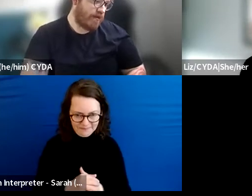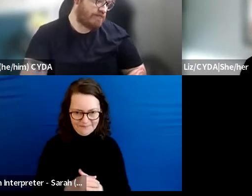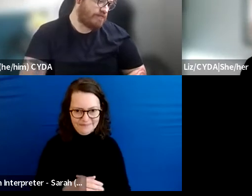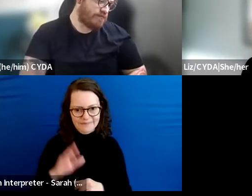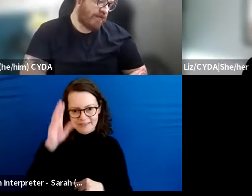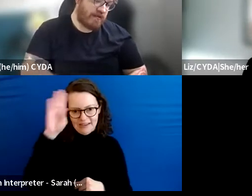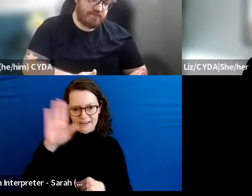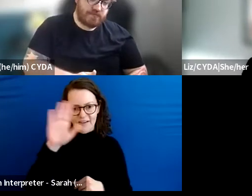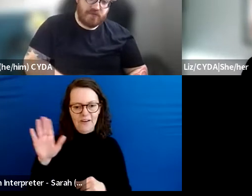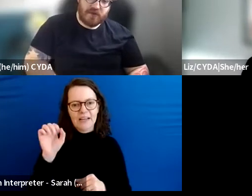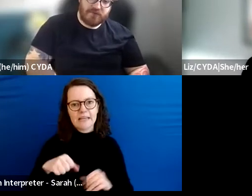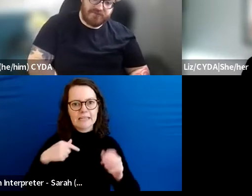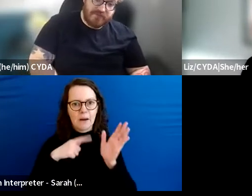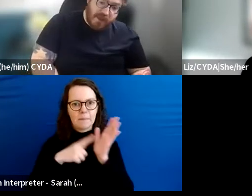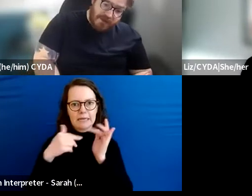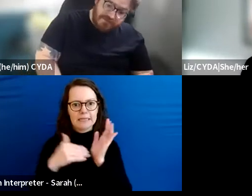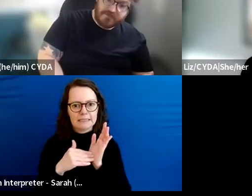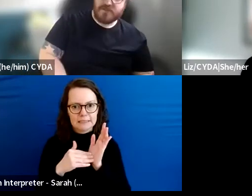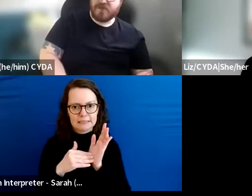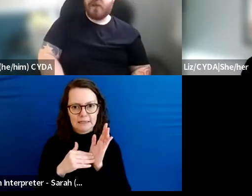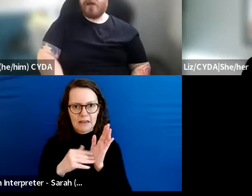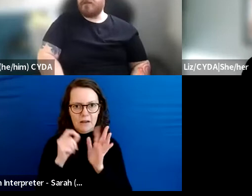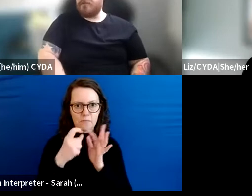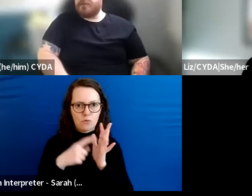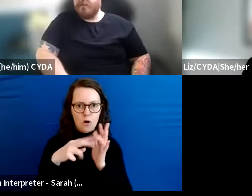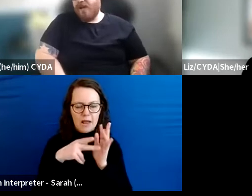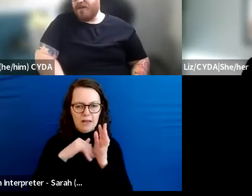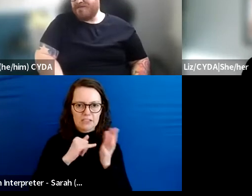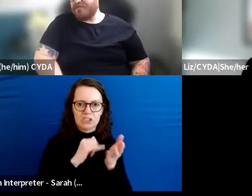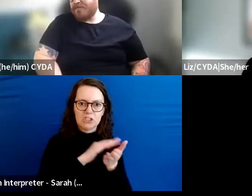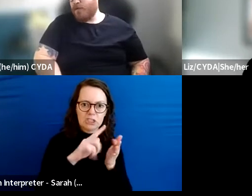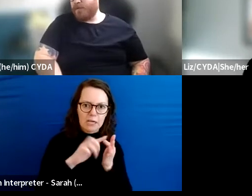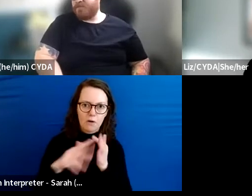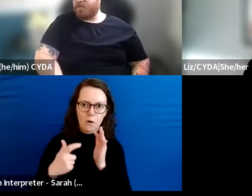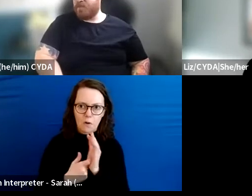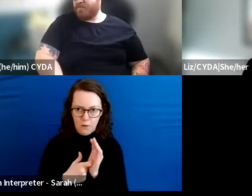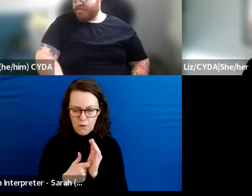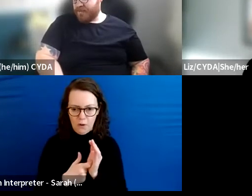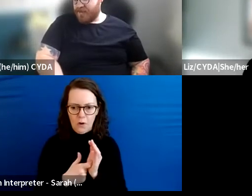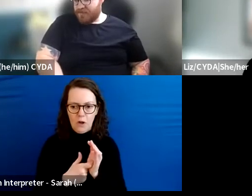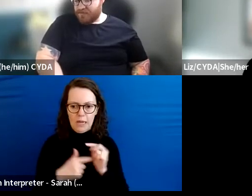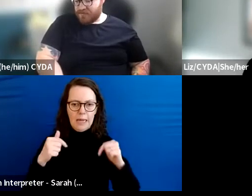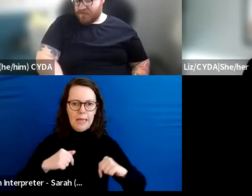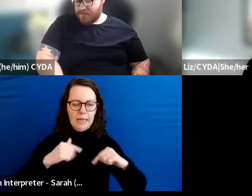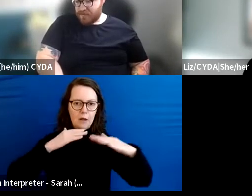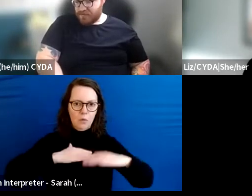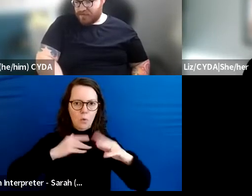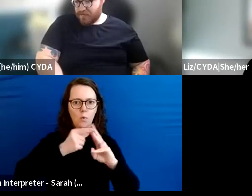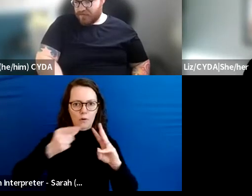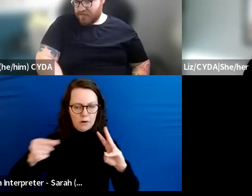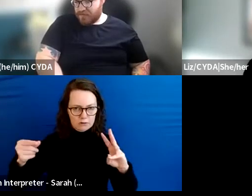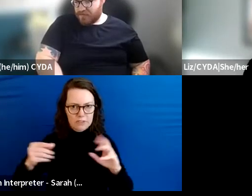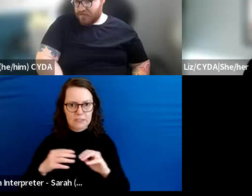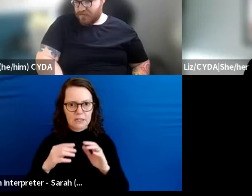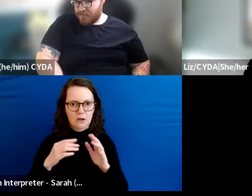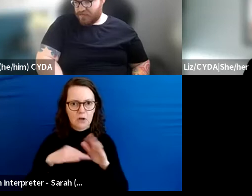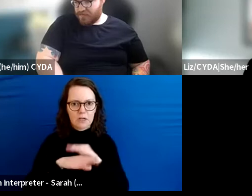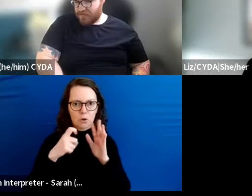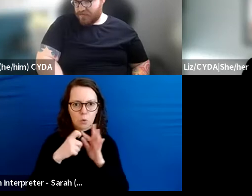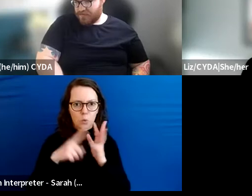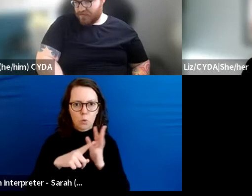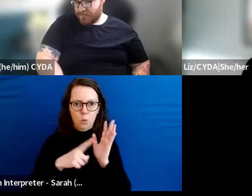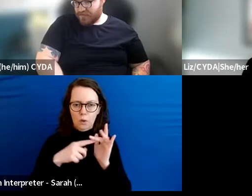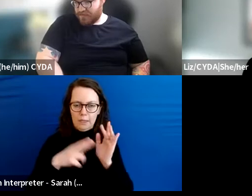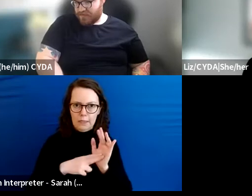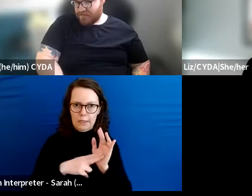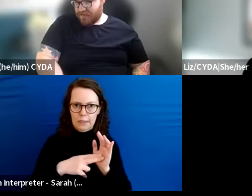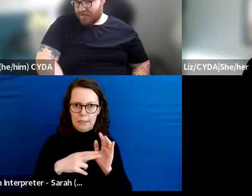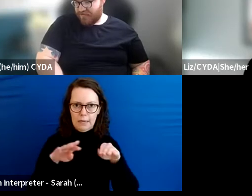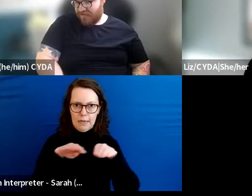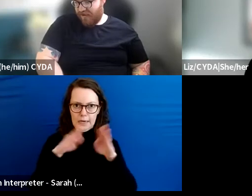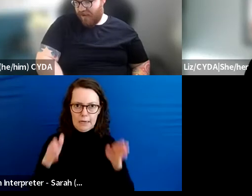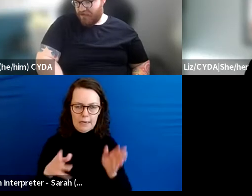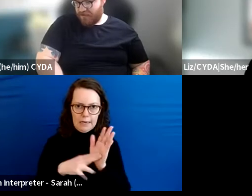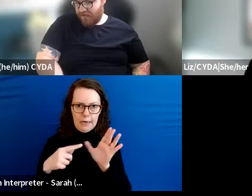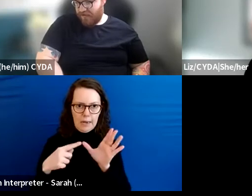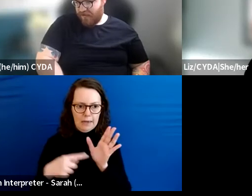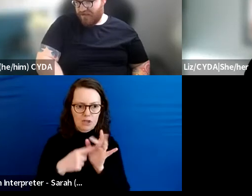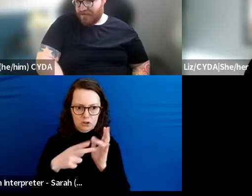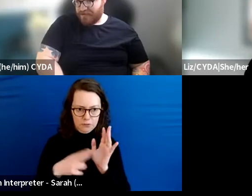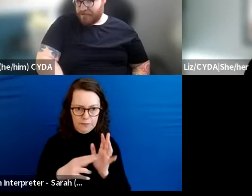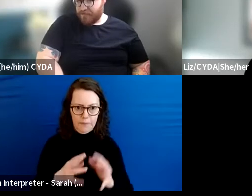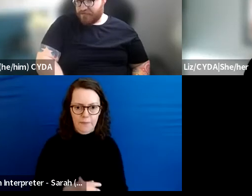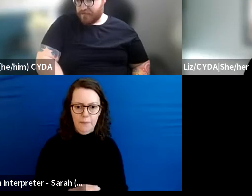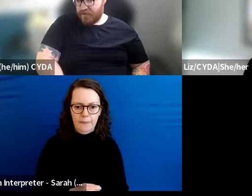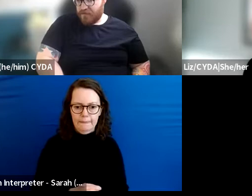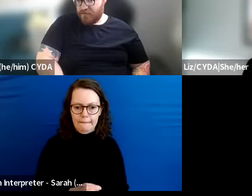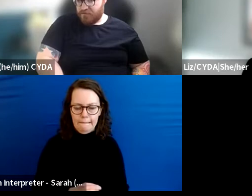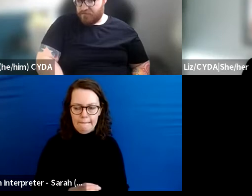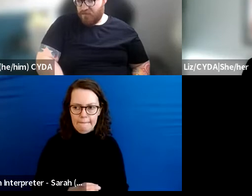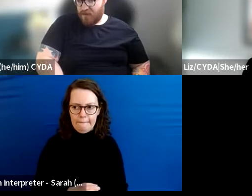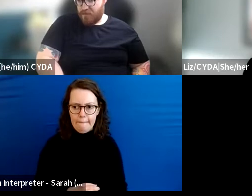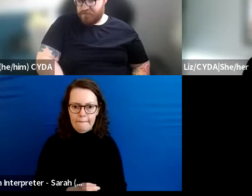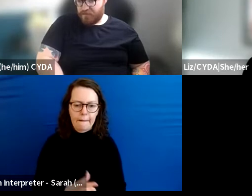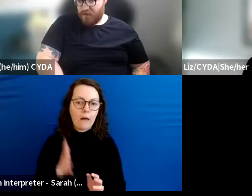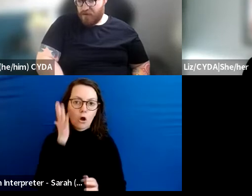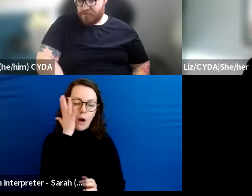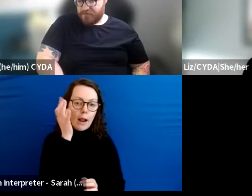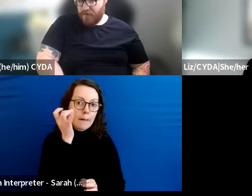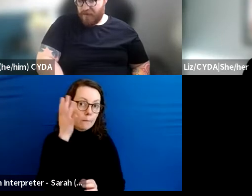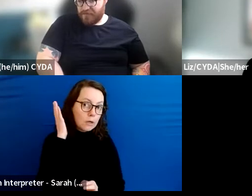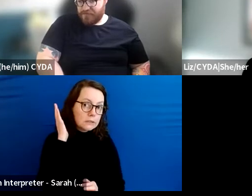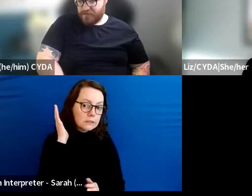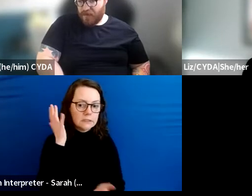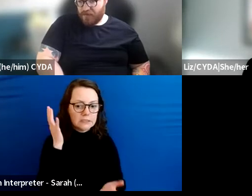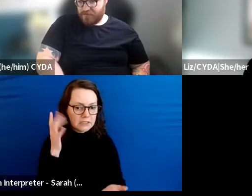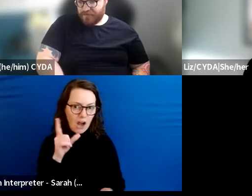Hi everyone, yes I'm, I'm really is, and my pronouns are cheaper. I'm calling from Orangery land, people to call the nation. And I have gray volunteer.